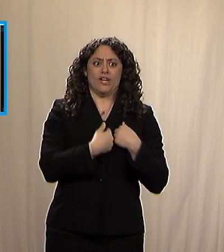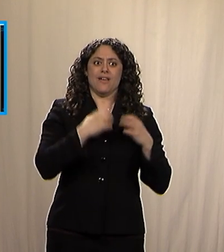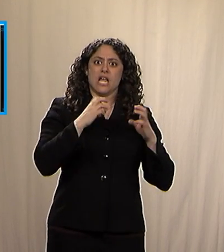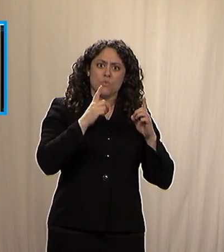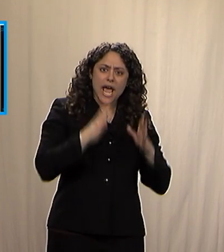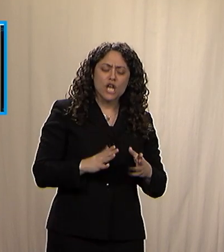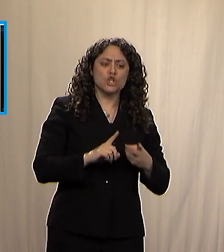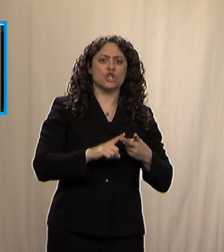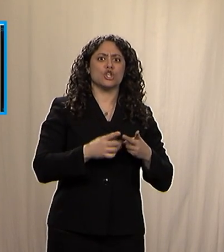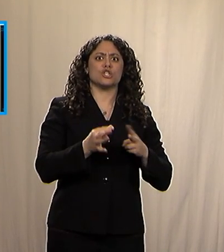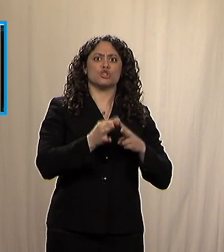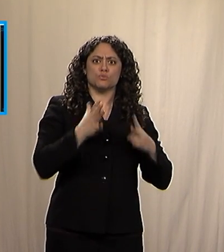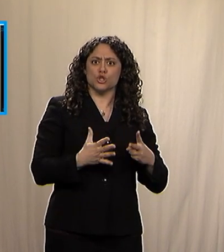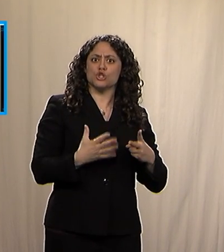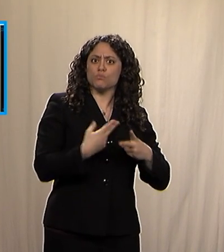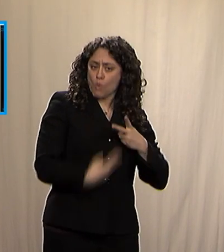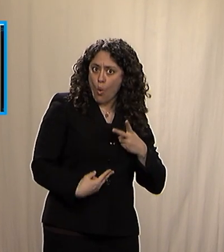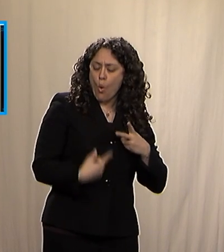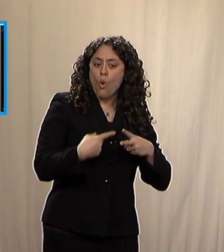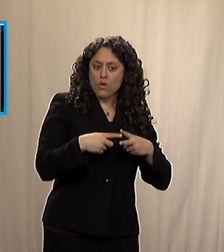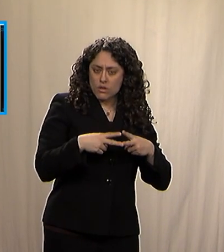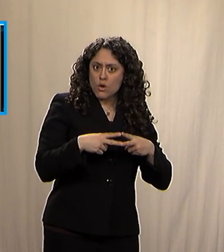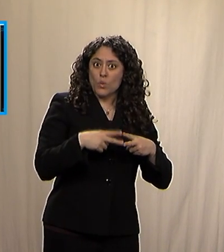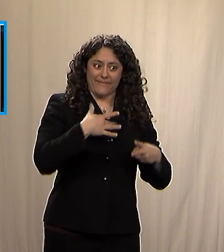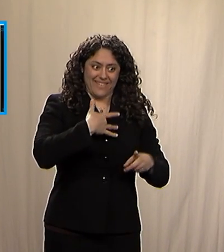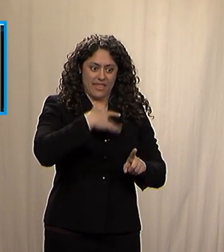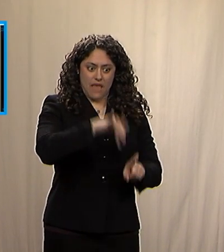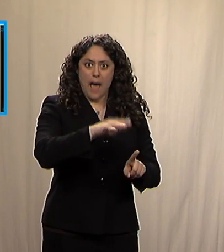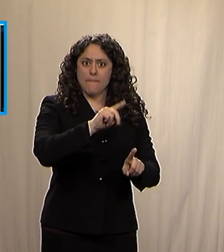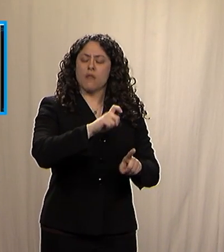for it to be very helpful, to prepare for work,